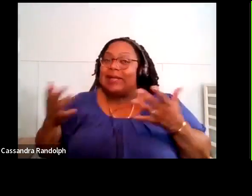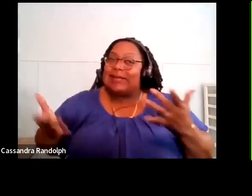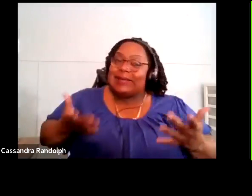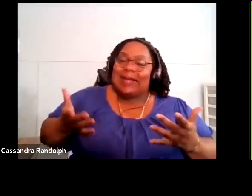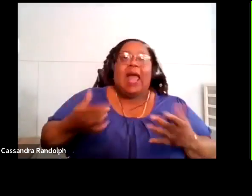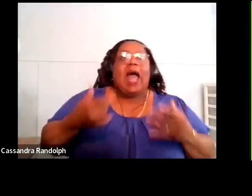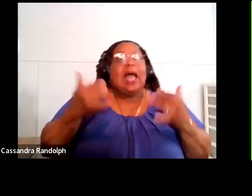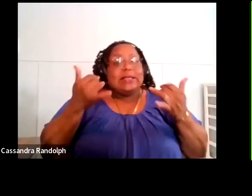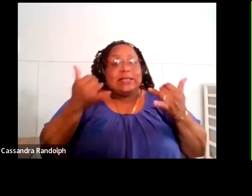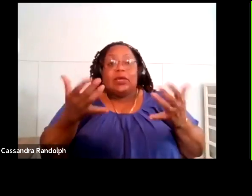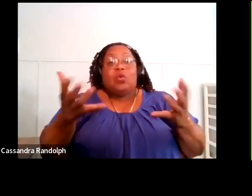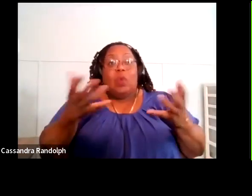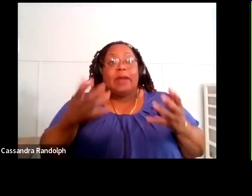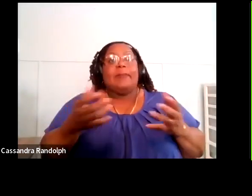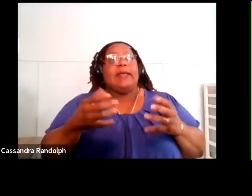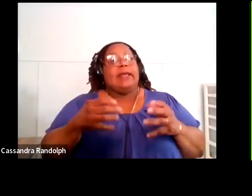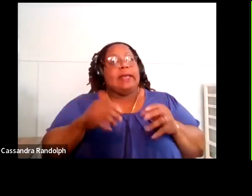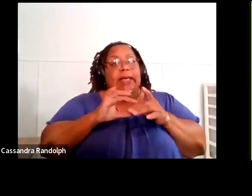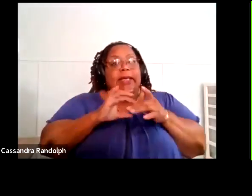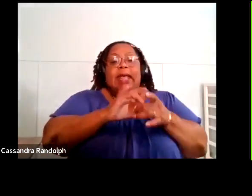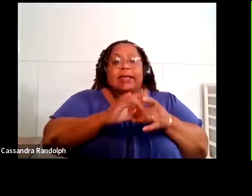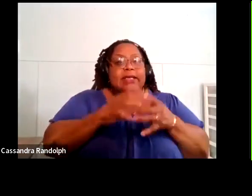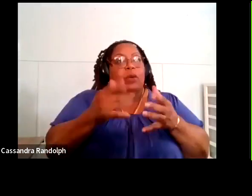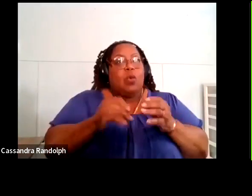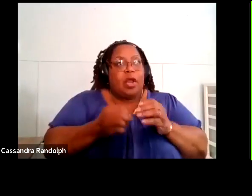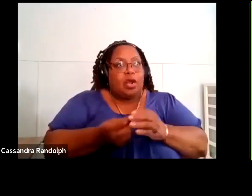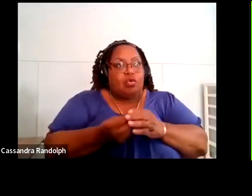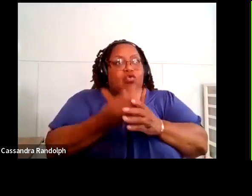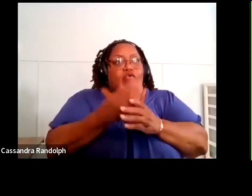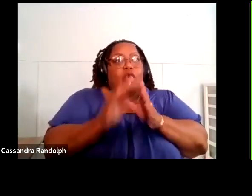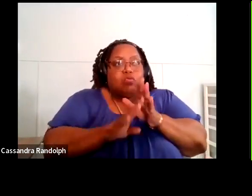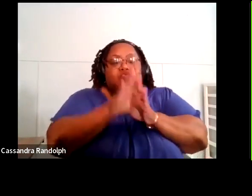reach out but I'm definitely good to